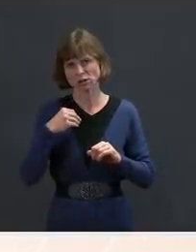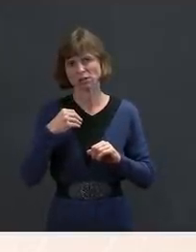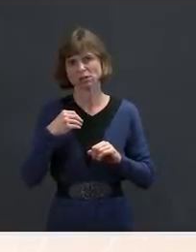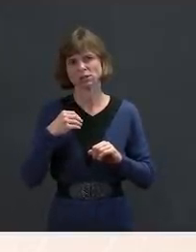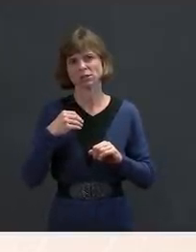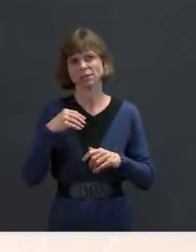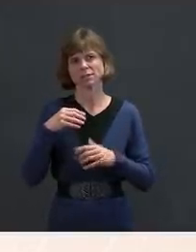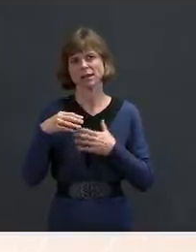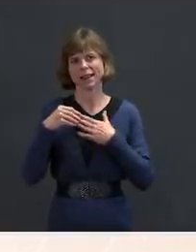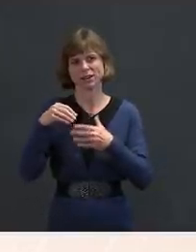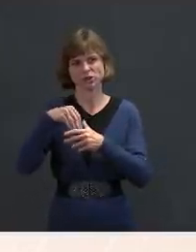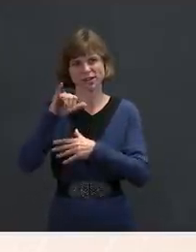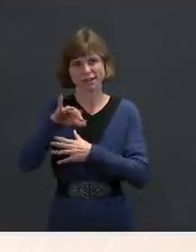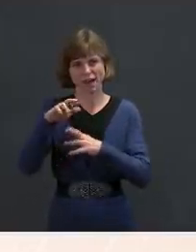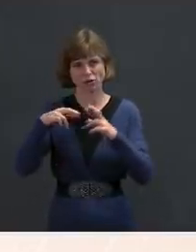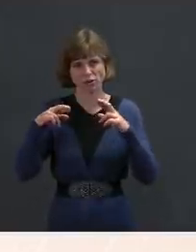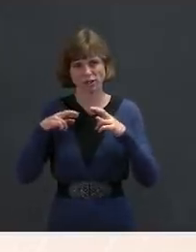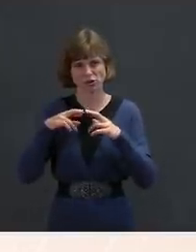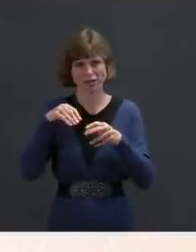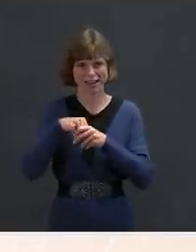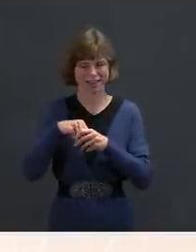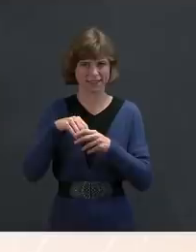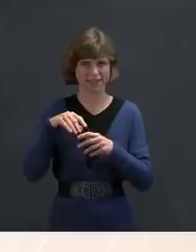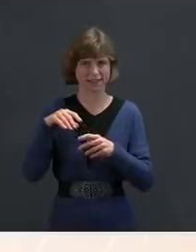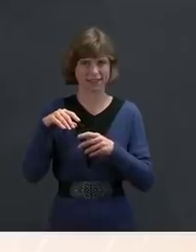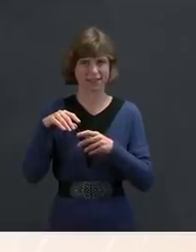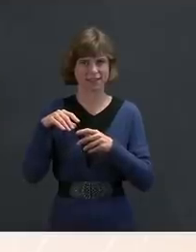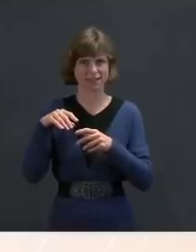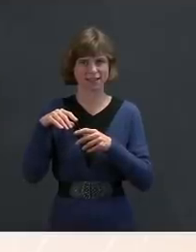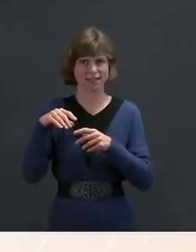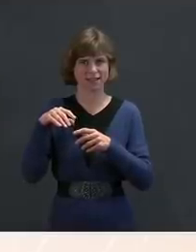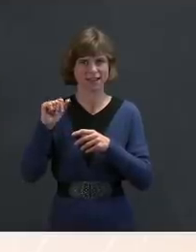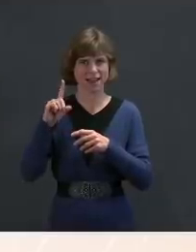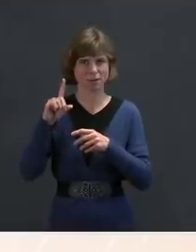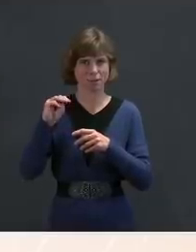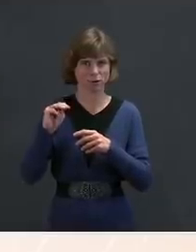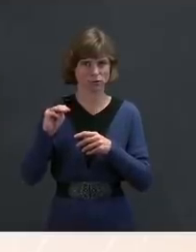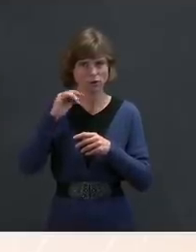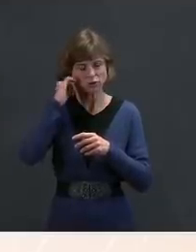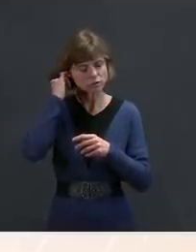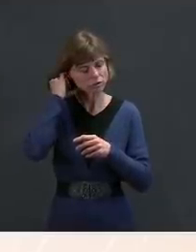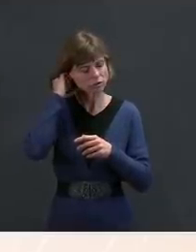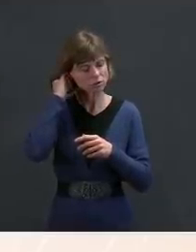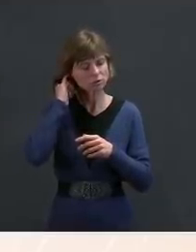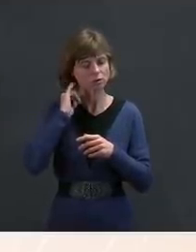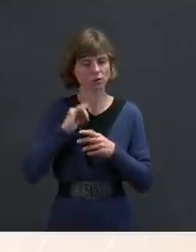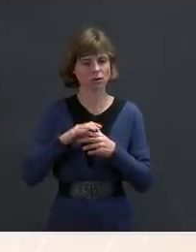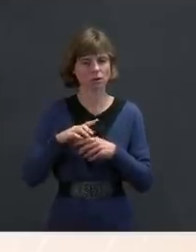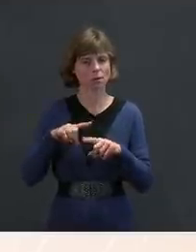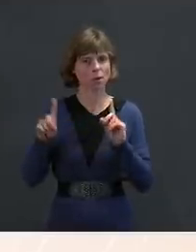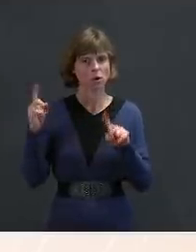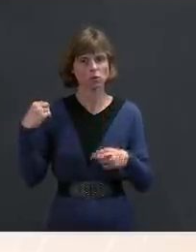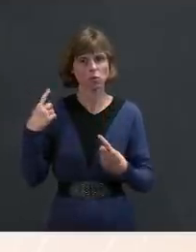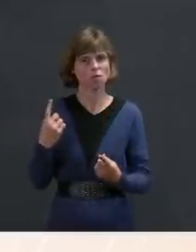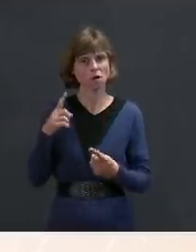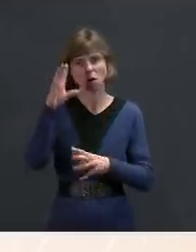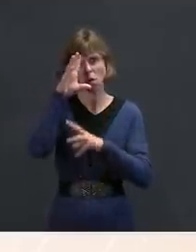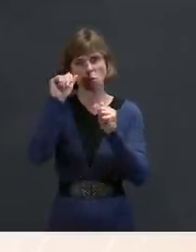during the Obama administration. But, so far, in more than a month, President Biden has not spoken with any leader